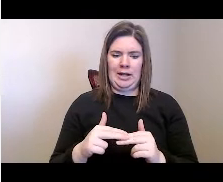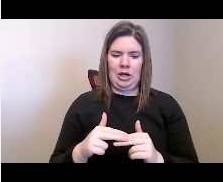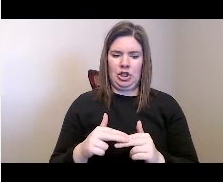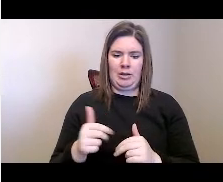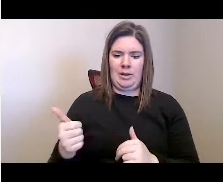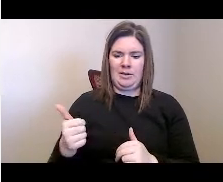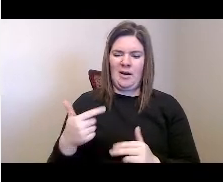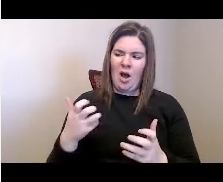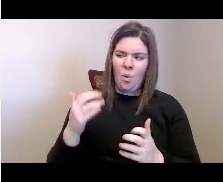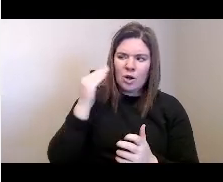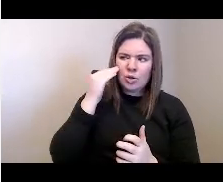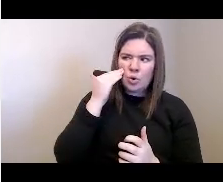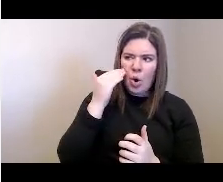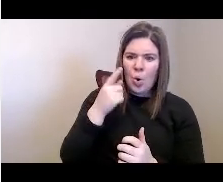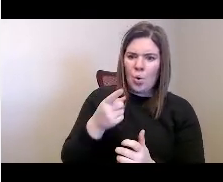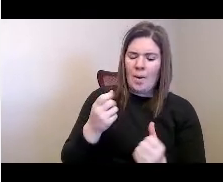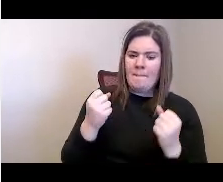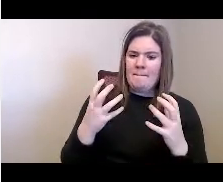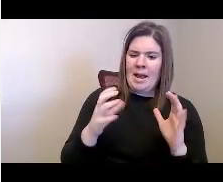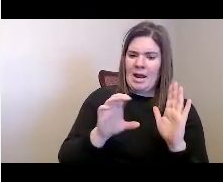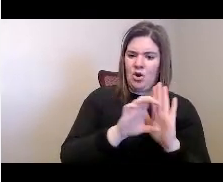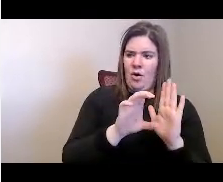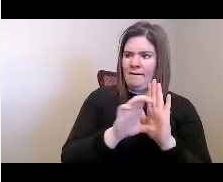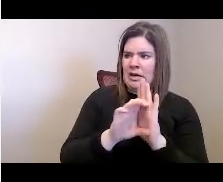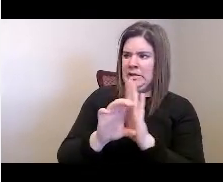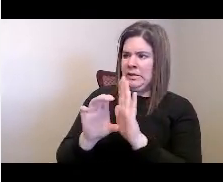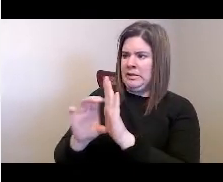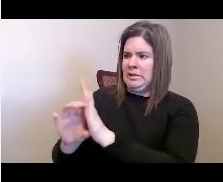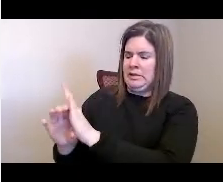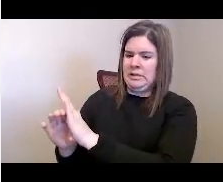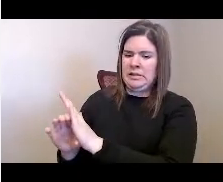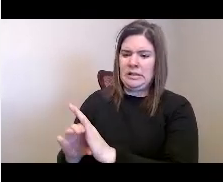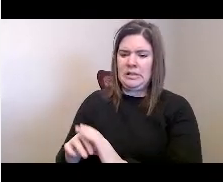graphics here, and they're probably going to hear just the word "graphic" when navigating